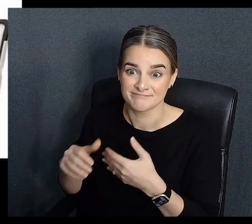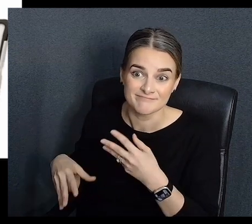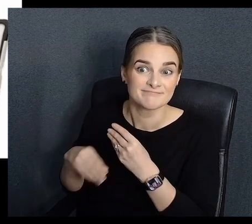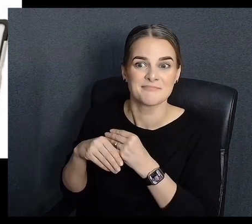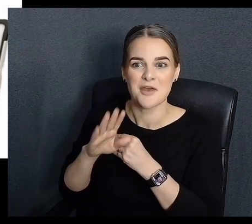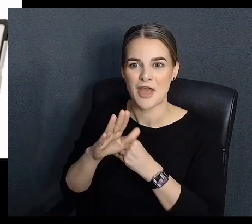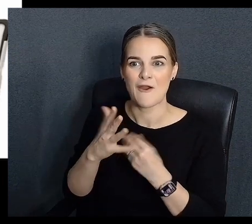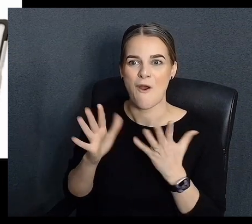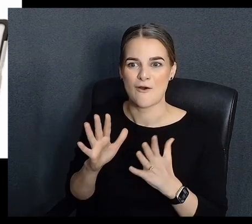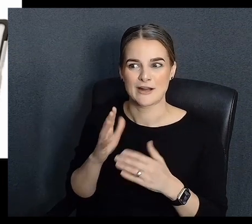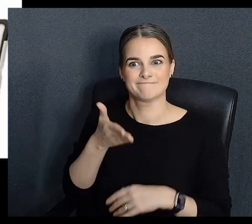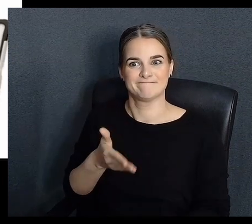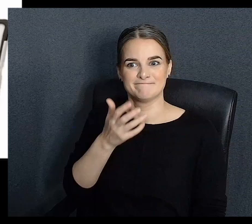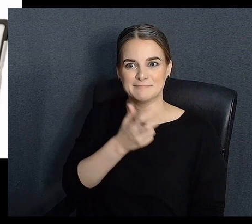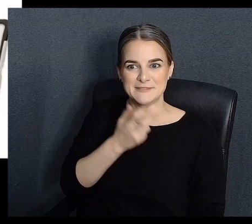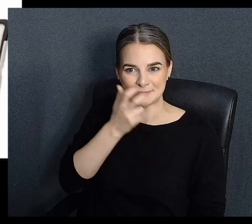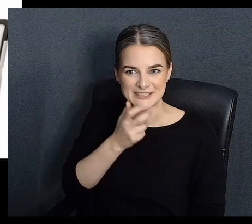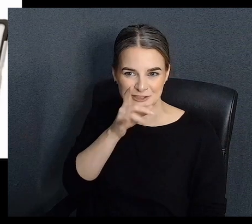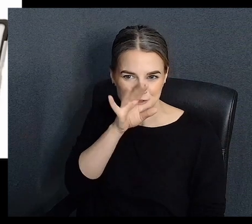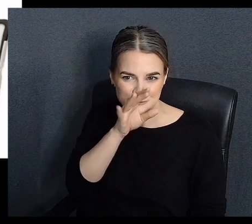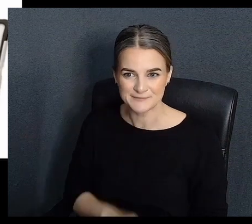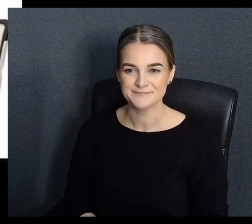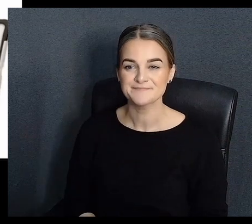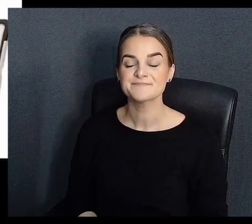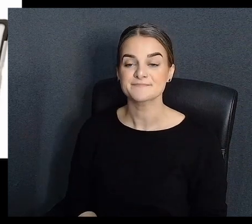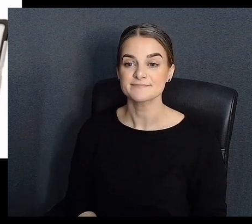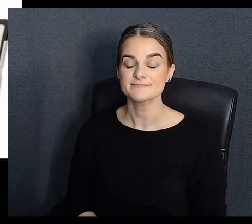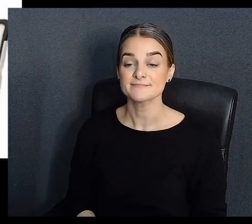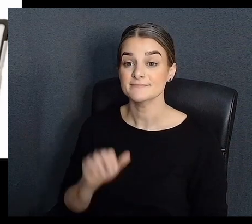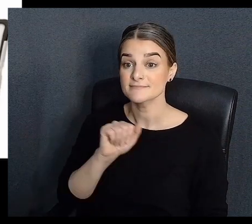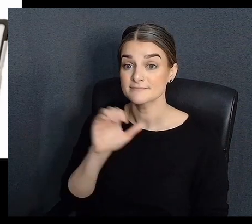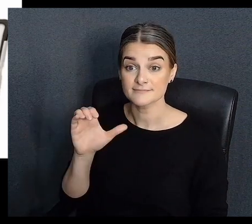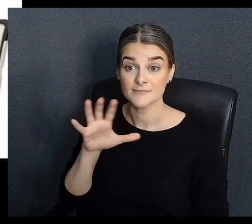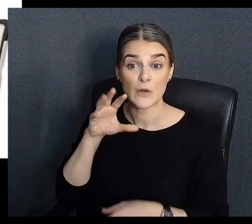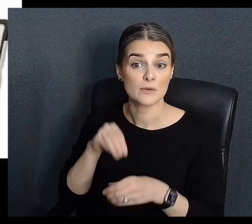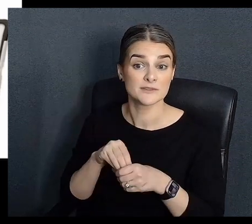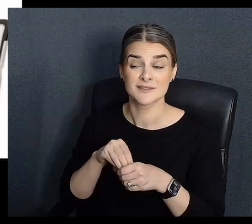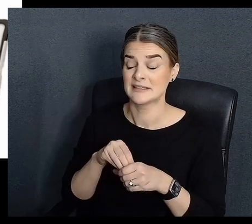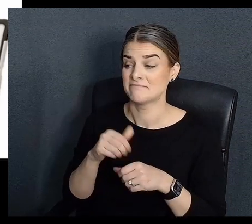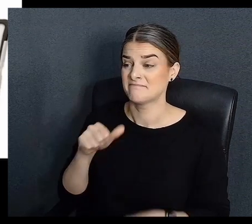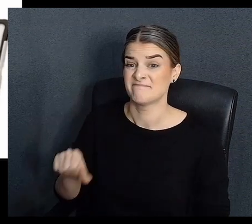So AAC does include any other type of communication method